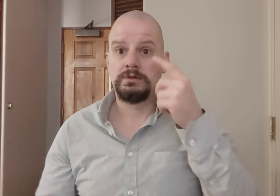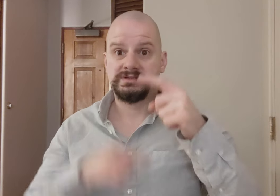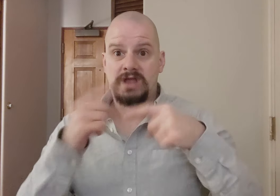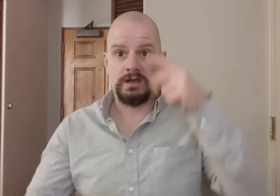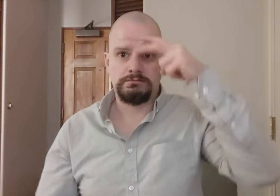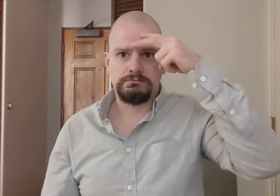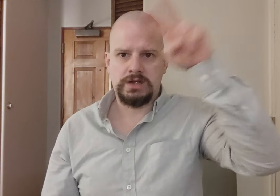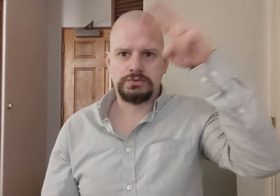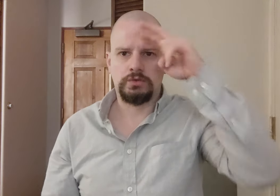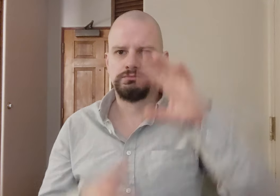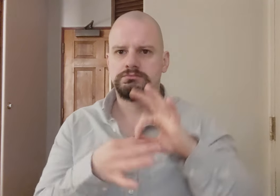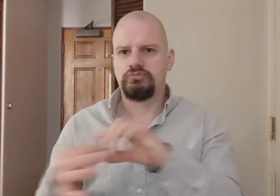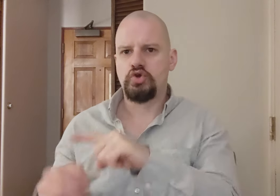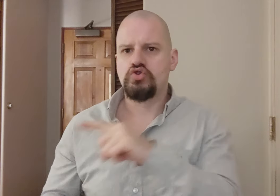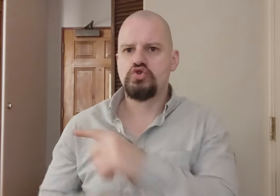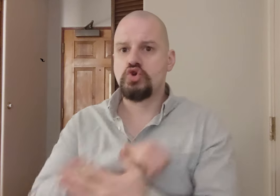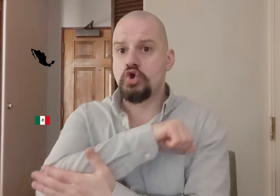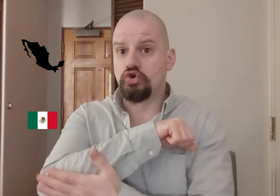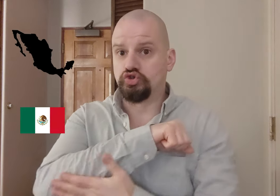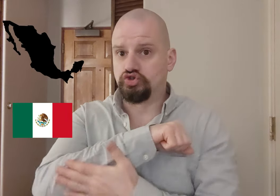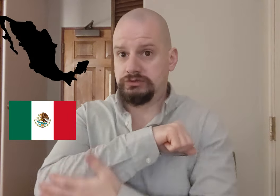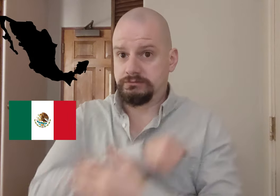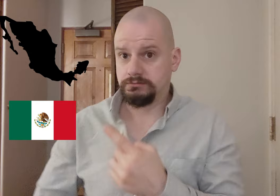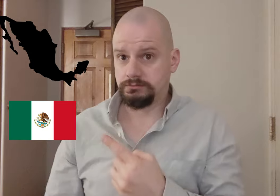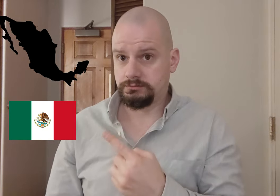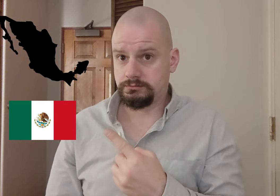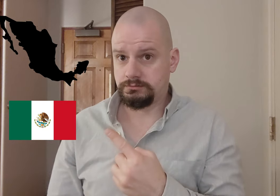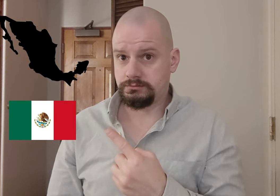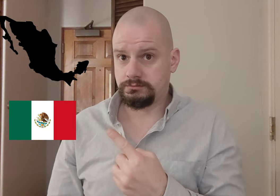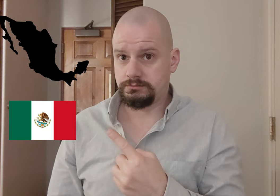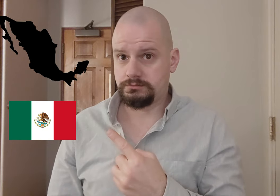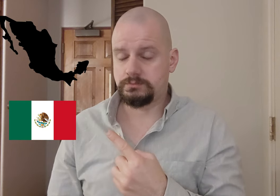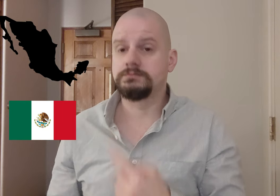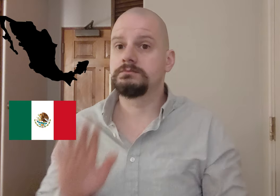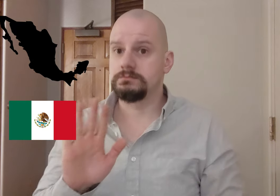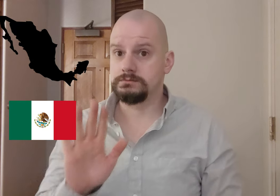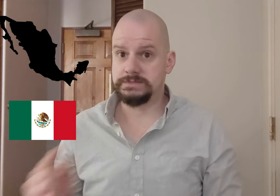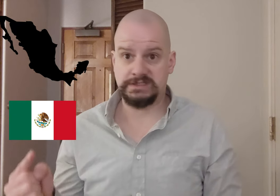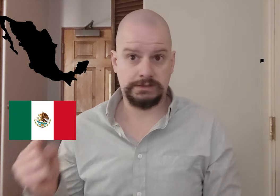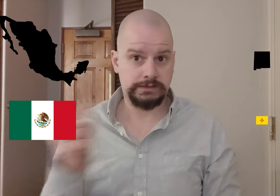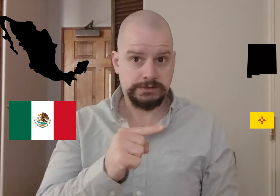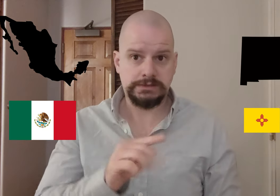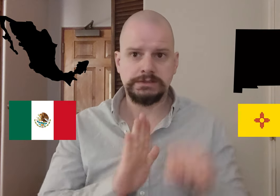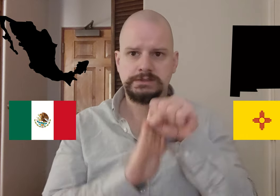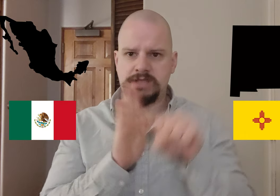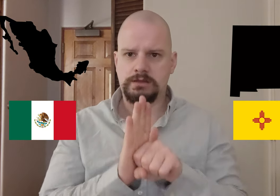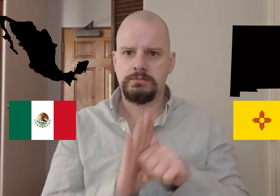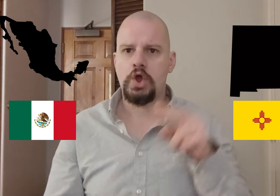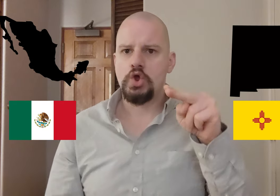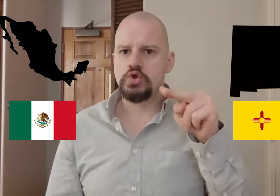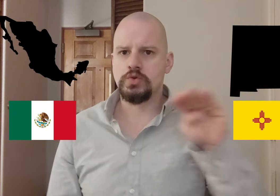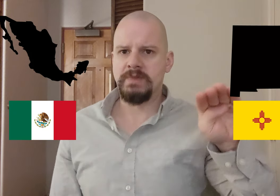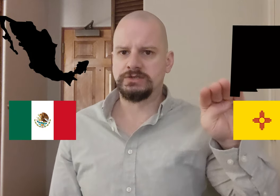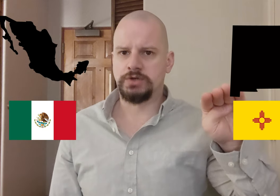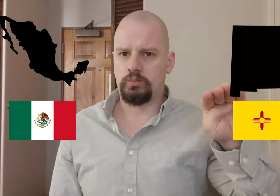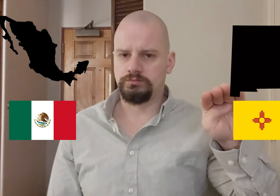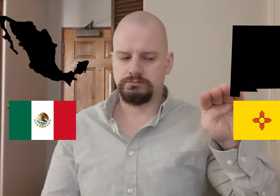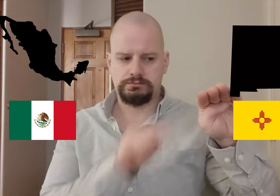If you sign this way for "Mexico", you're referring to the country. For the state of New Mexico, you do this "NM".